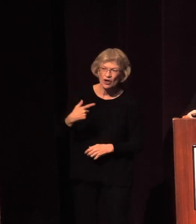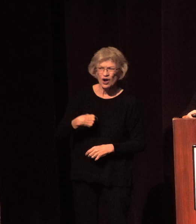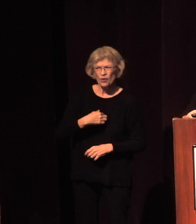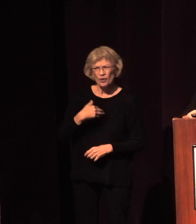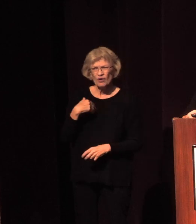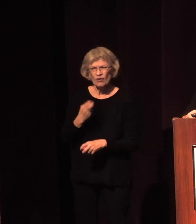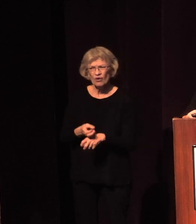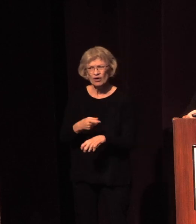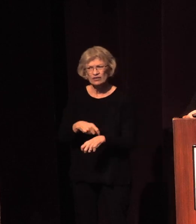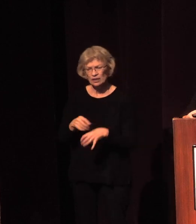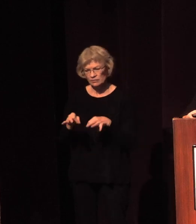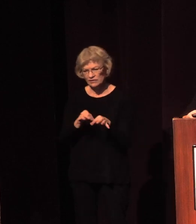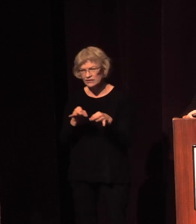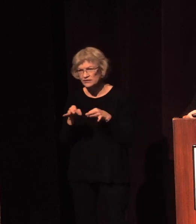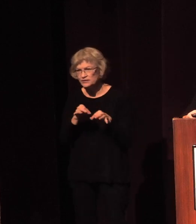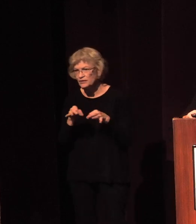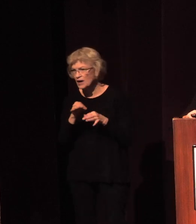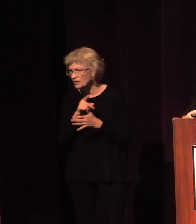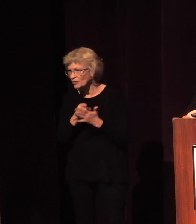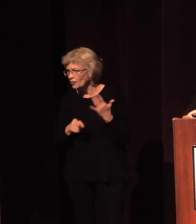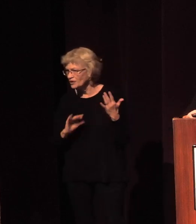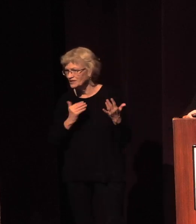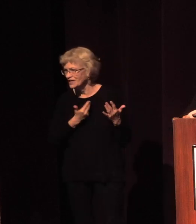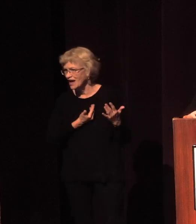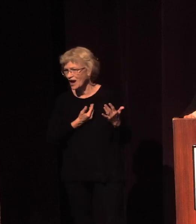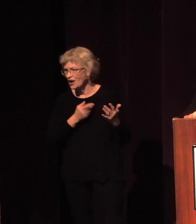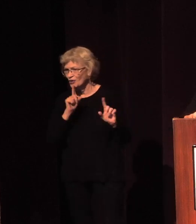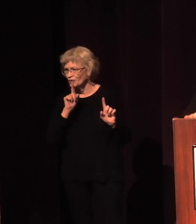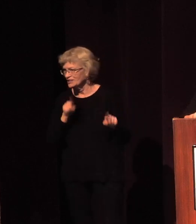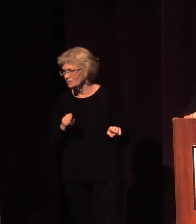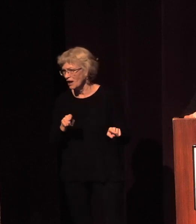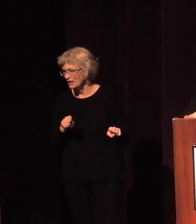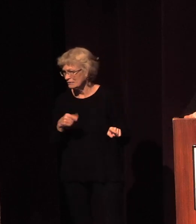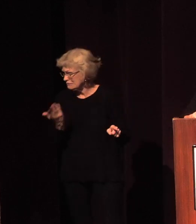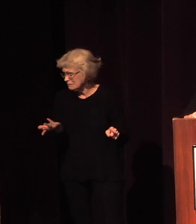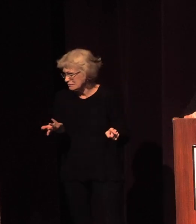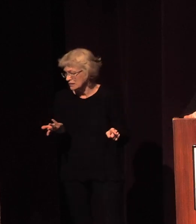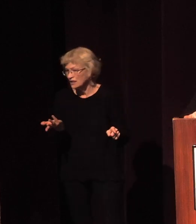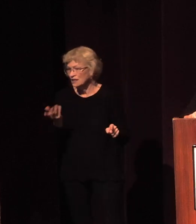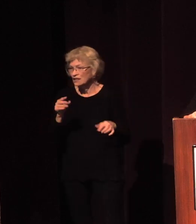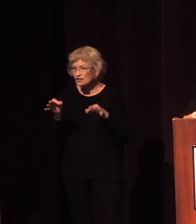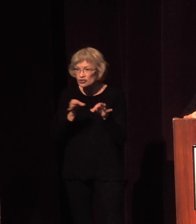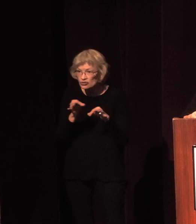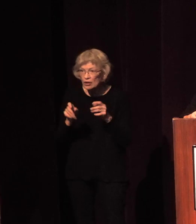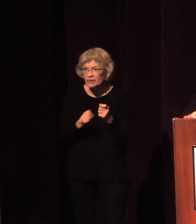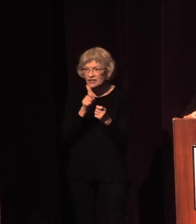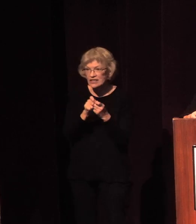shifting leadership and with the shared immensity of the job ahead, we had trouble describing what our